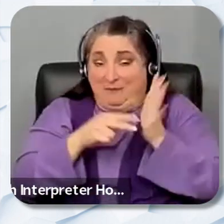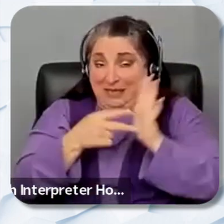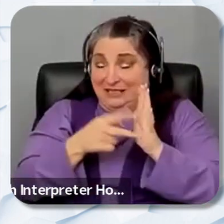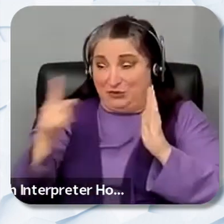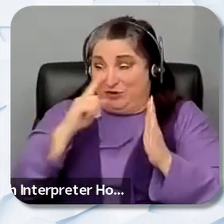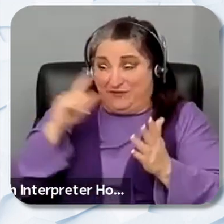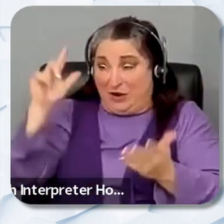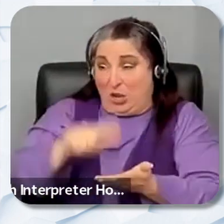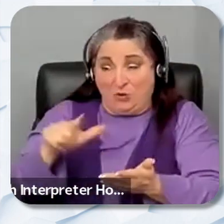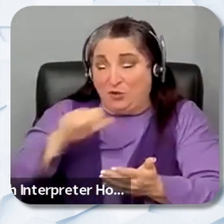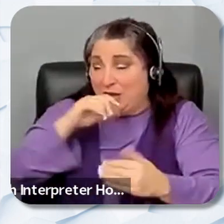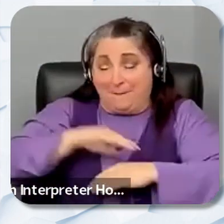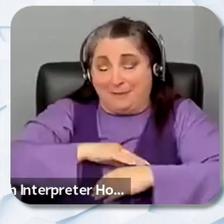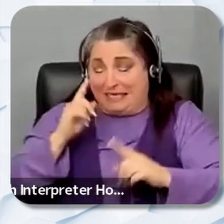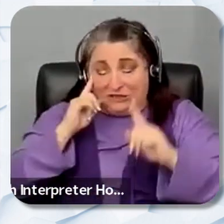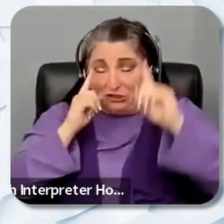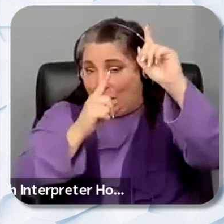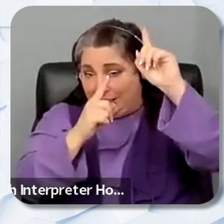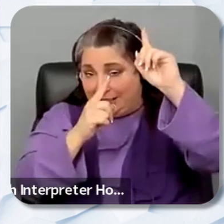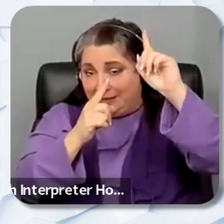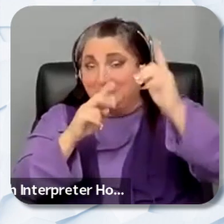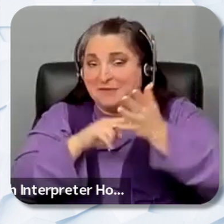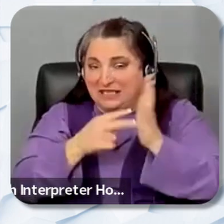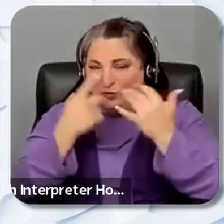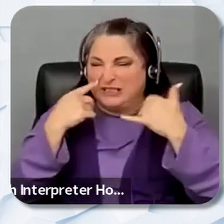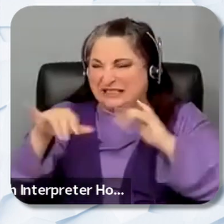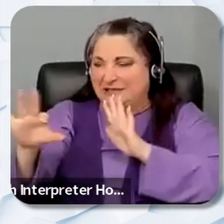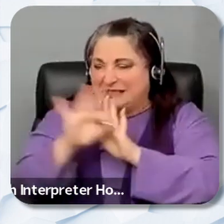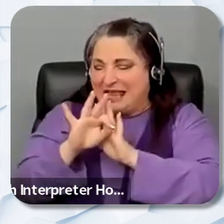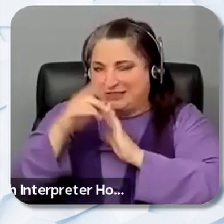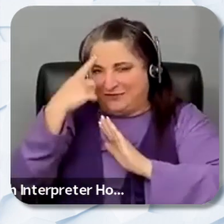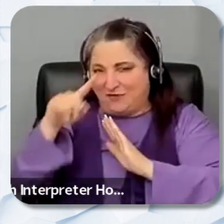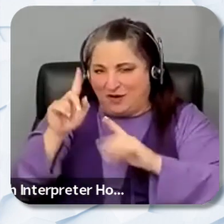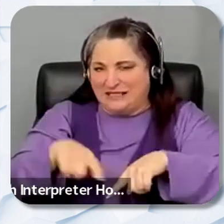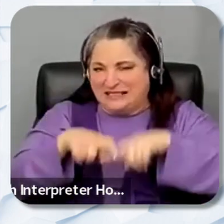you weren't meeting the target. So you were still selected for the suspension indicator.